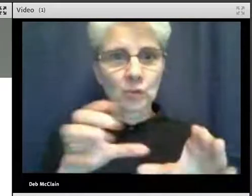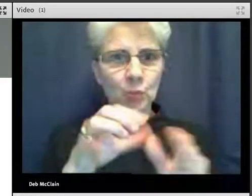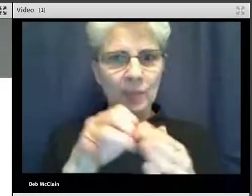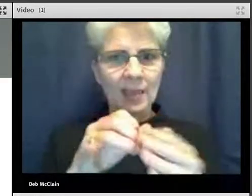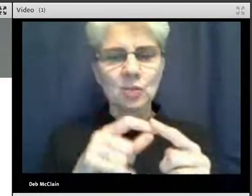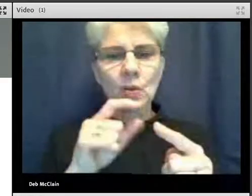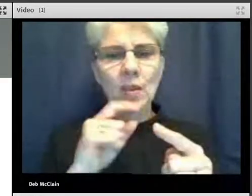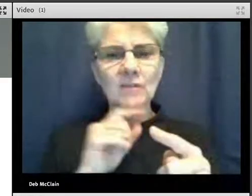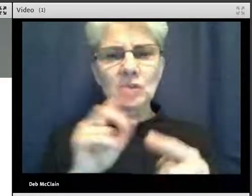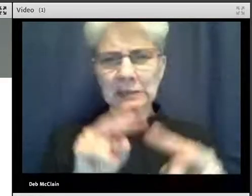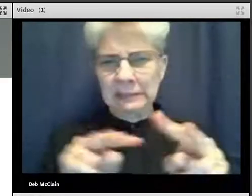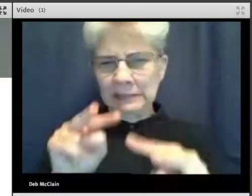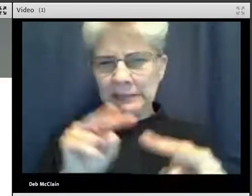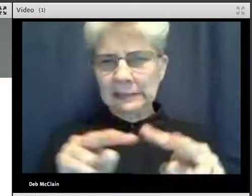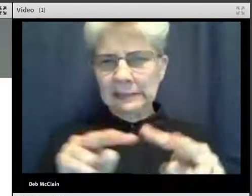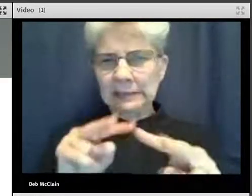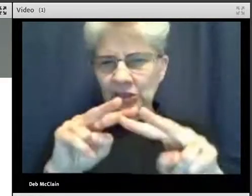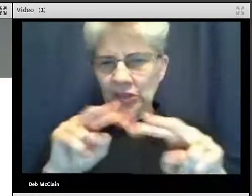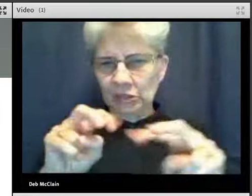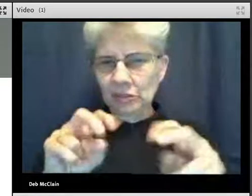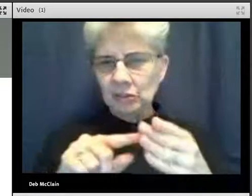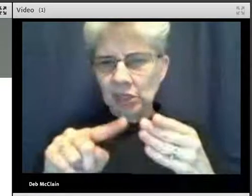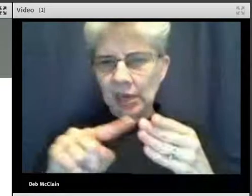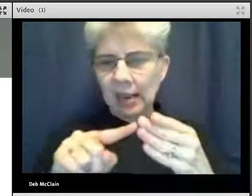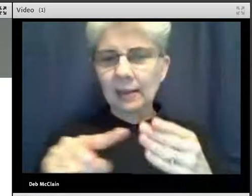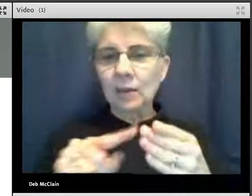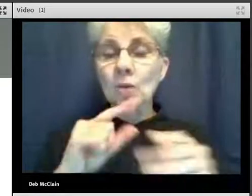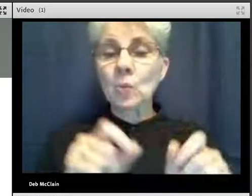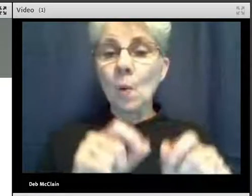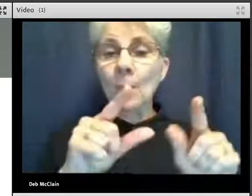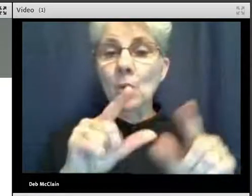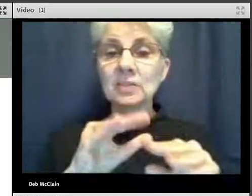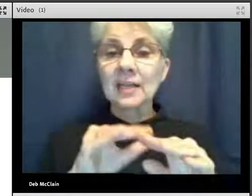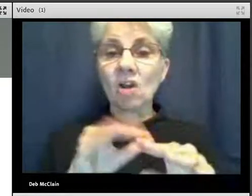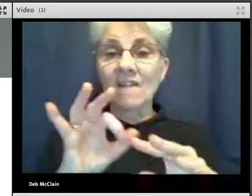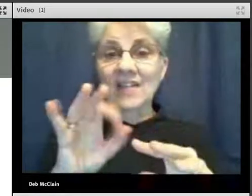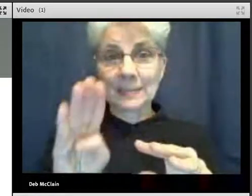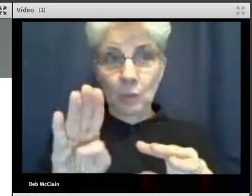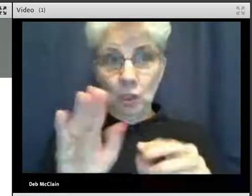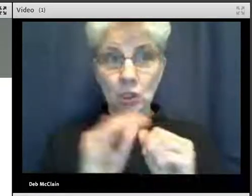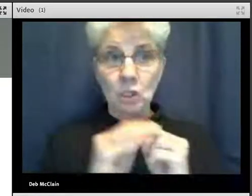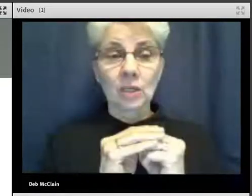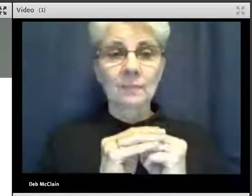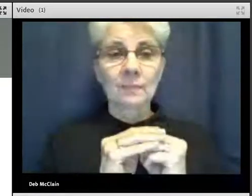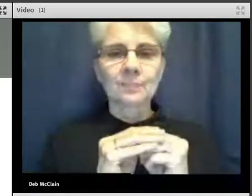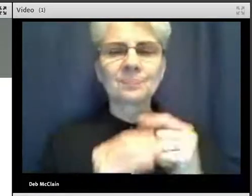So you really have to look at look at it over. Now, when you are posting on Facebook,